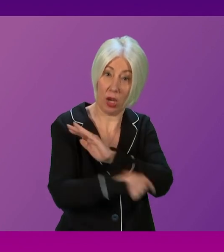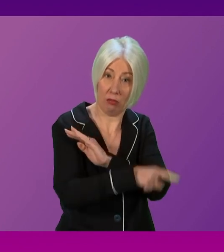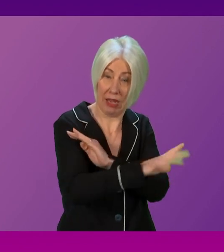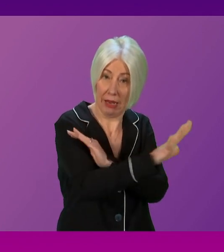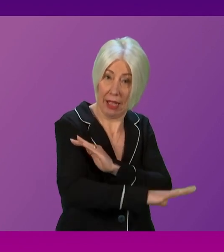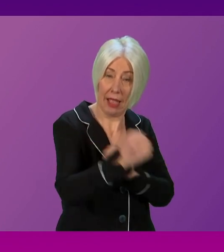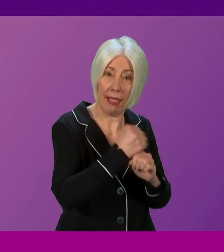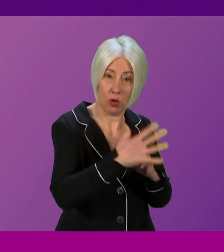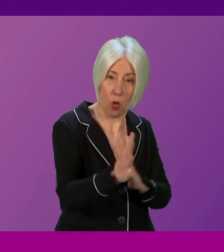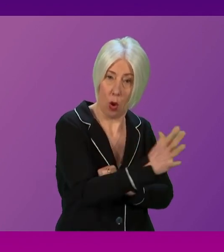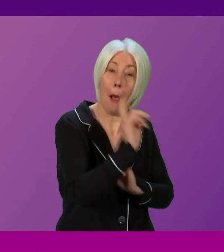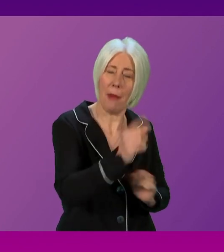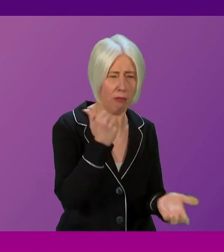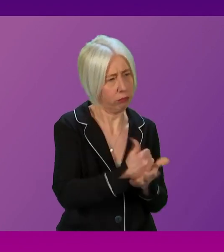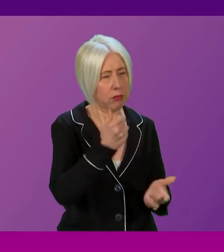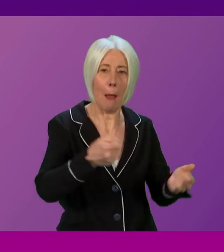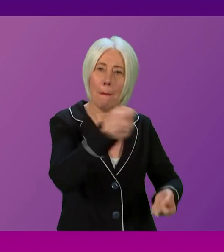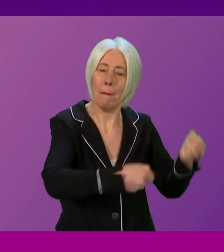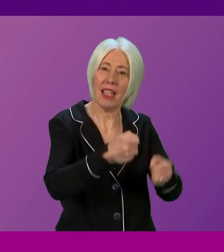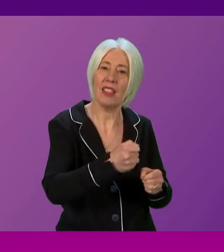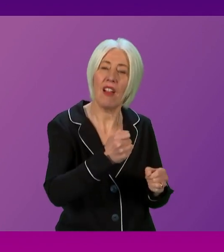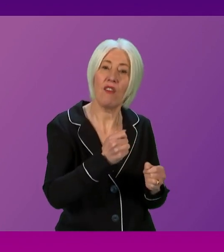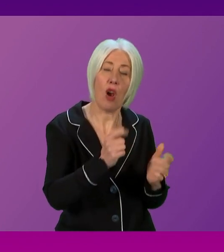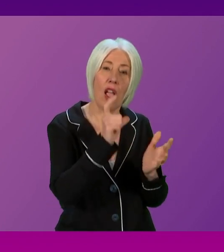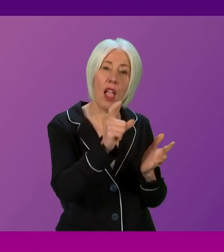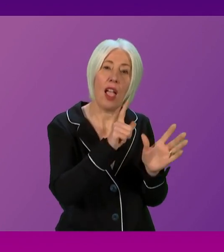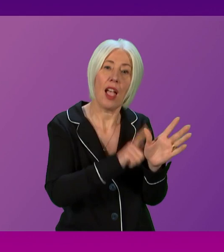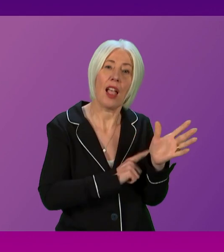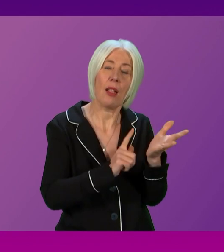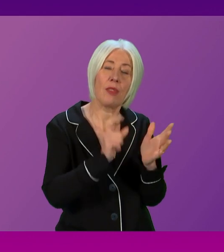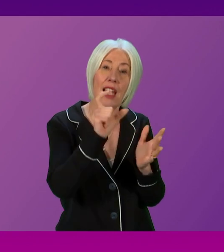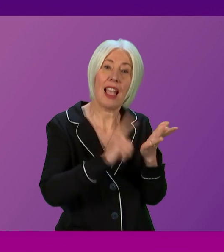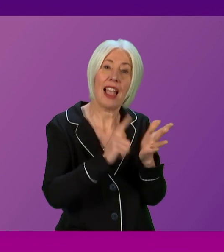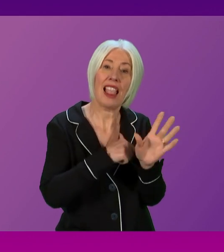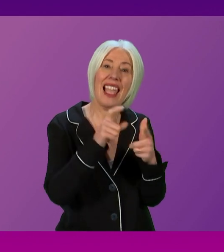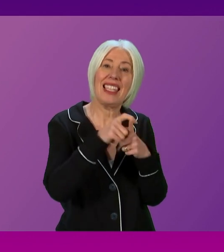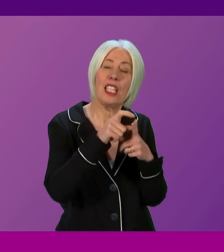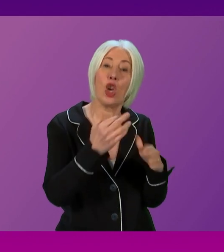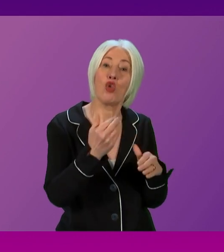yet an excellent freeport bid—the Clyde green freeport bid—was not supported by the Government,